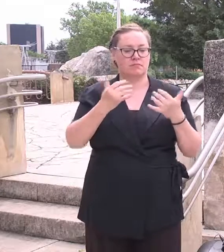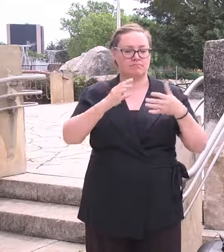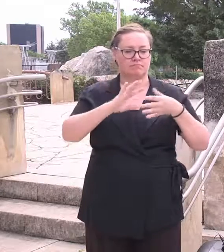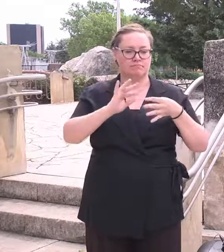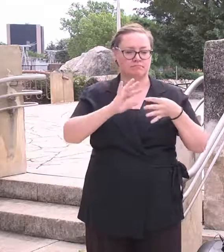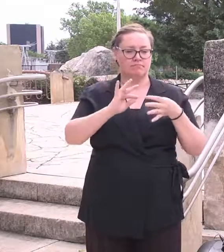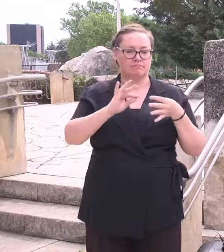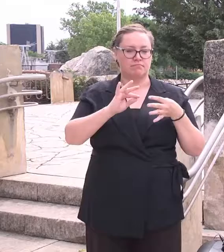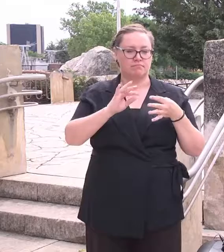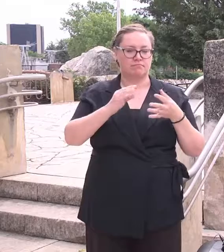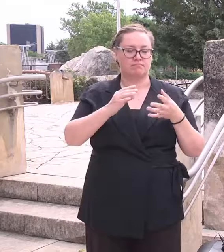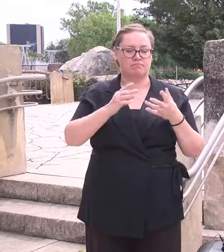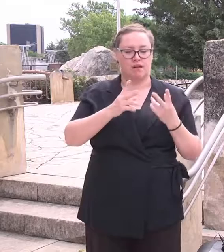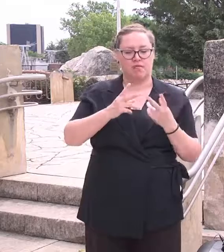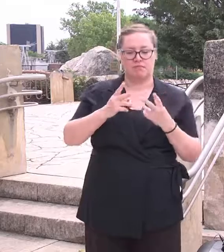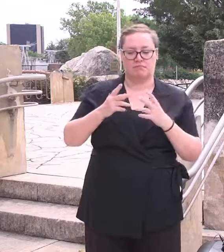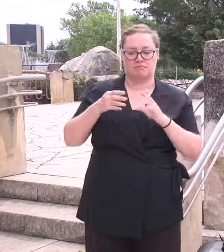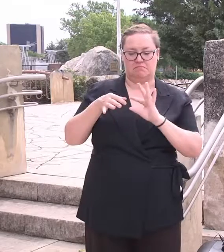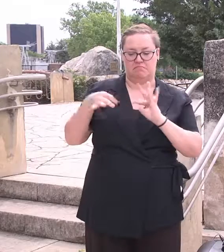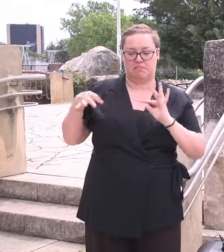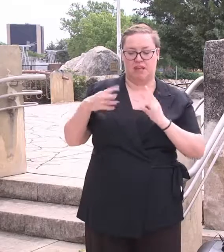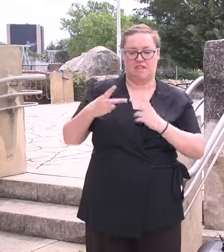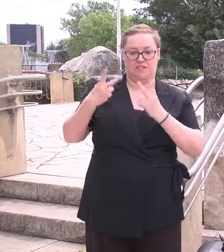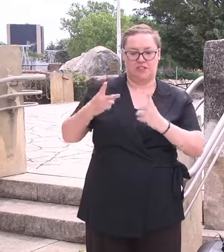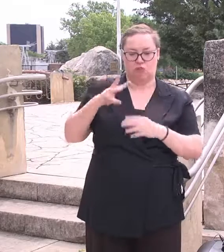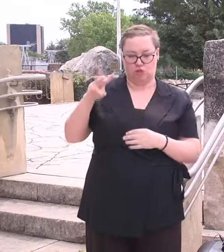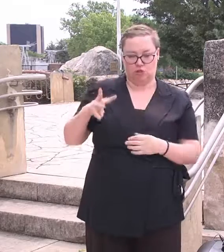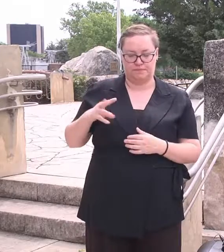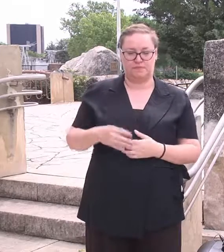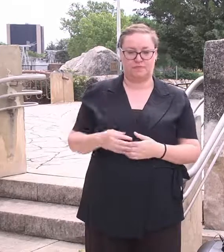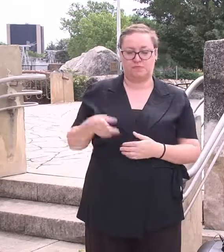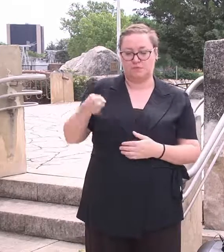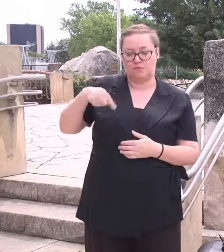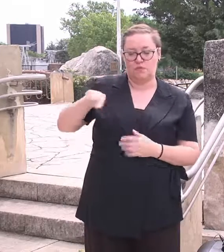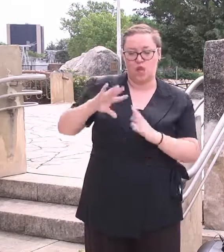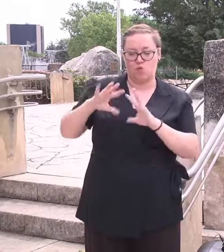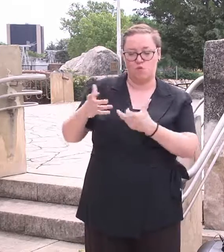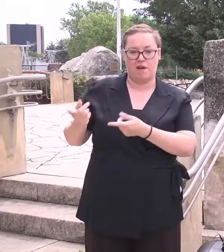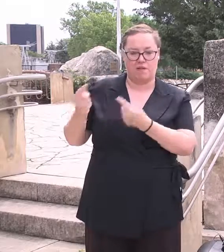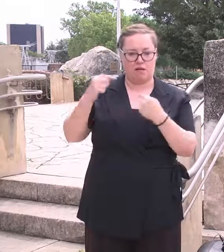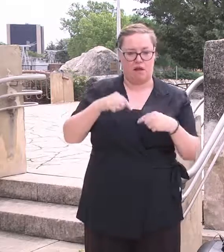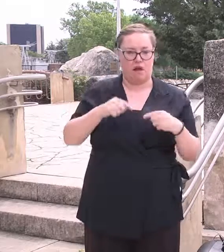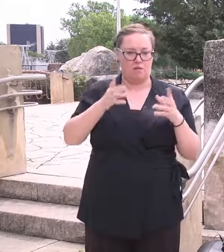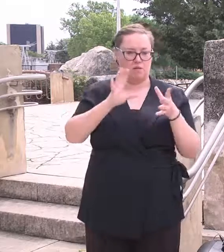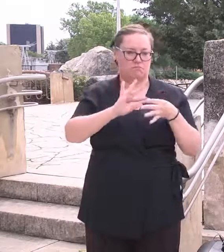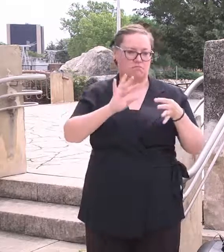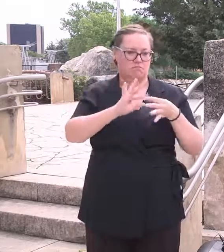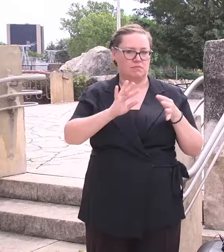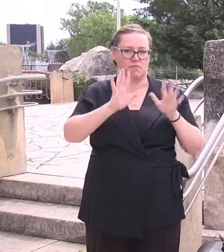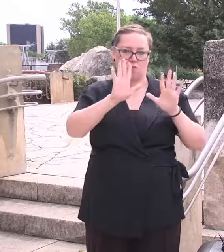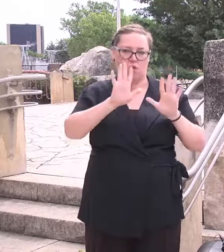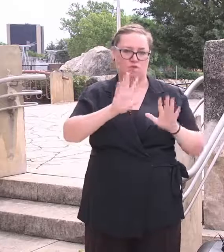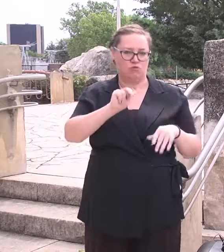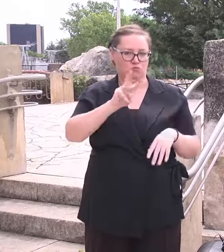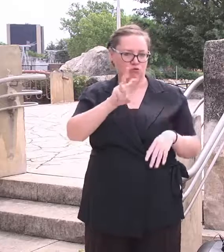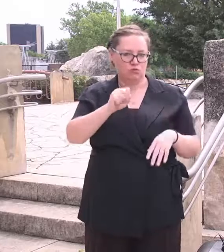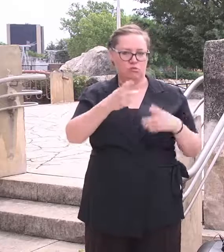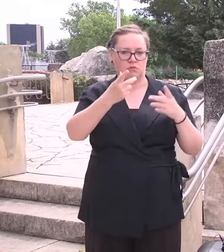visit wiah since yesterday um they came and spoke about the really great news in January when the